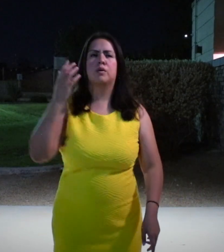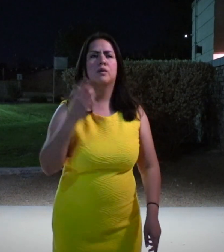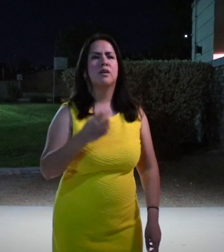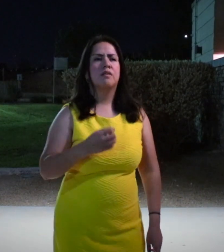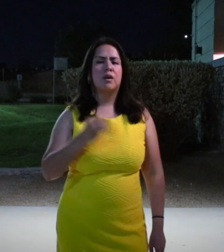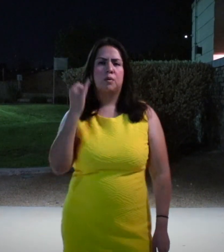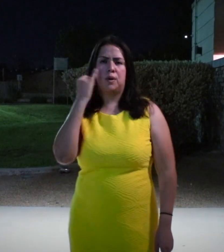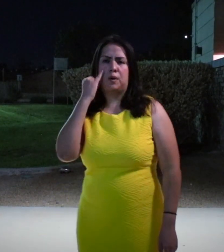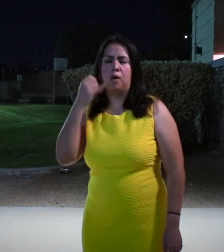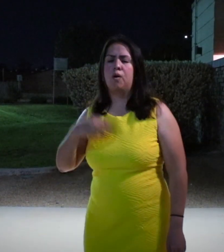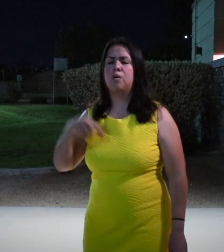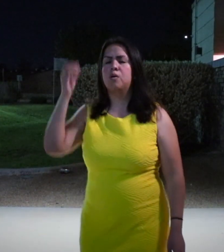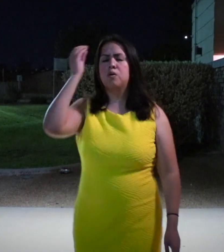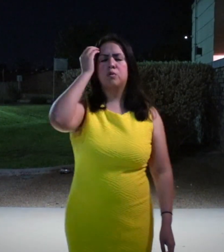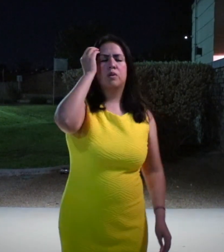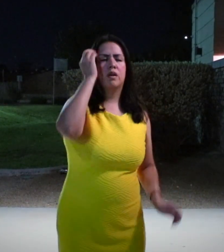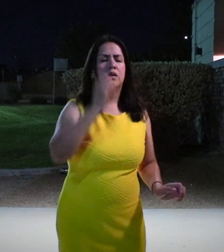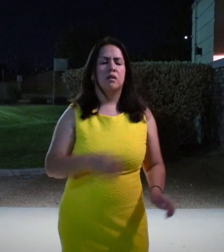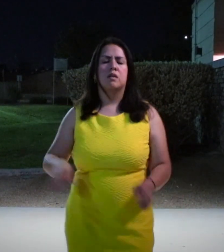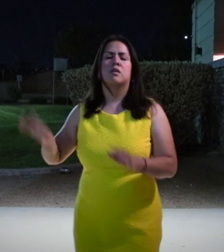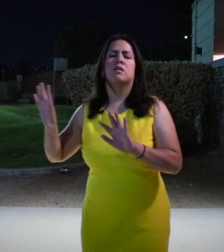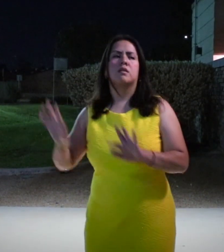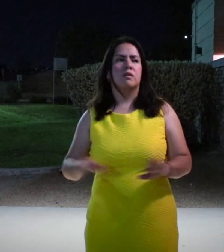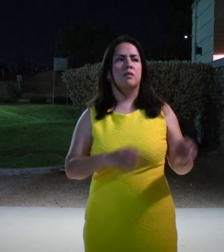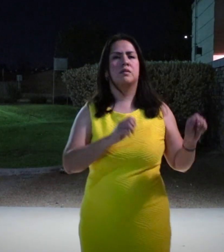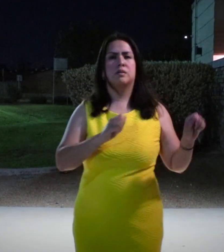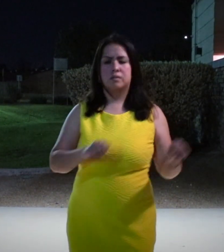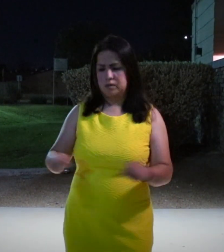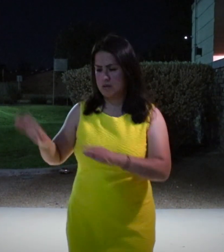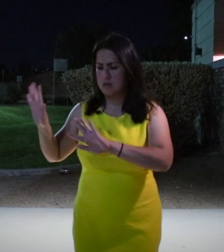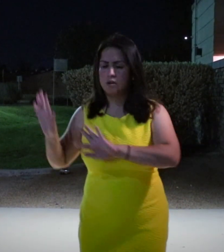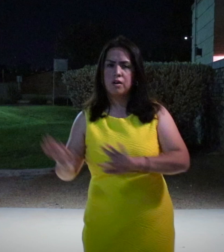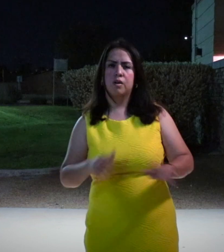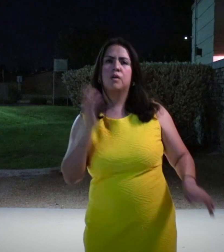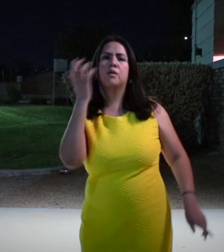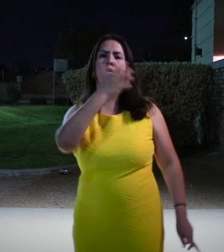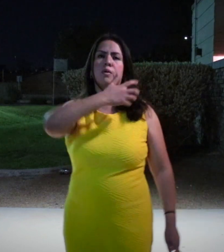If I would have known, oh